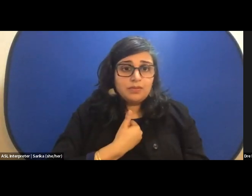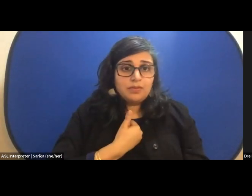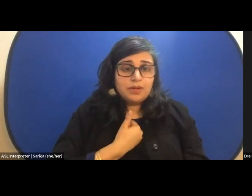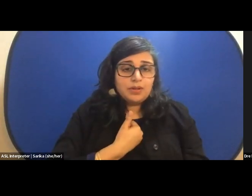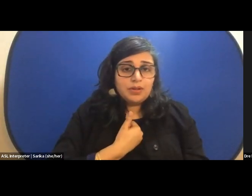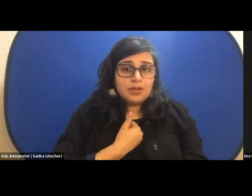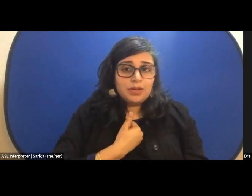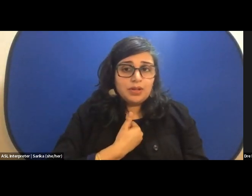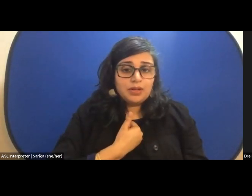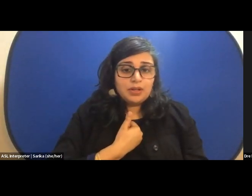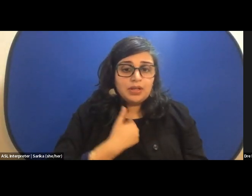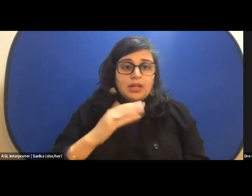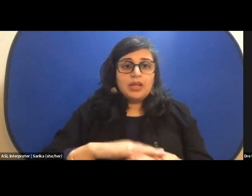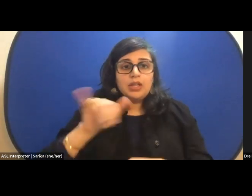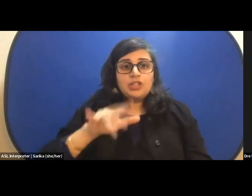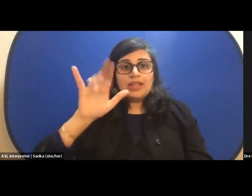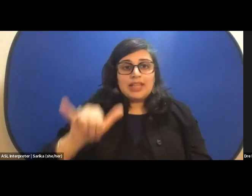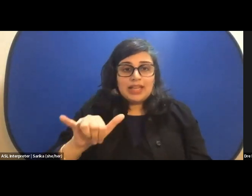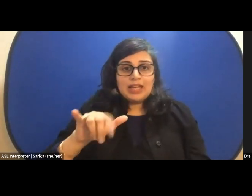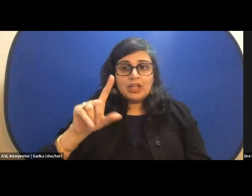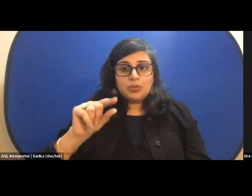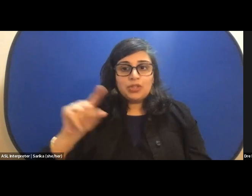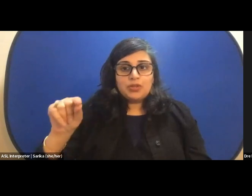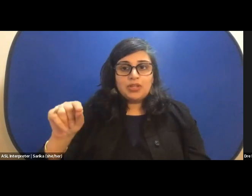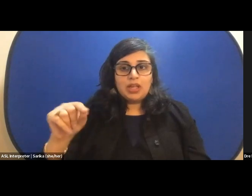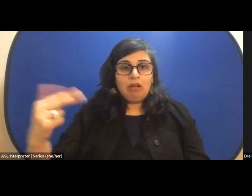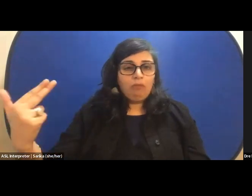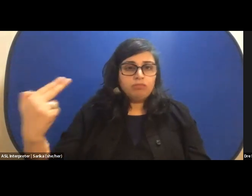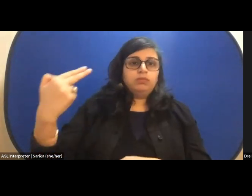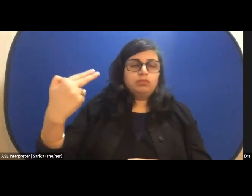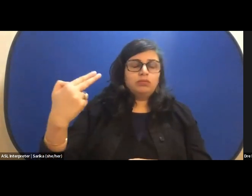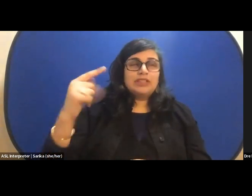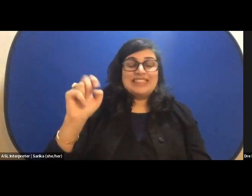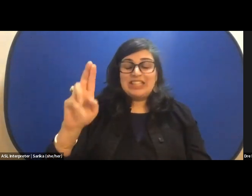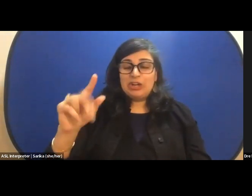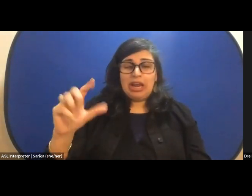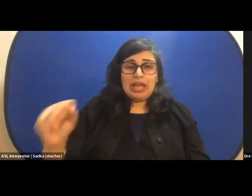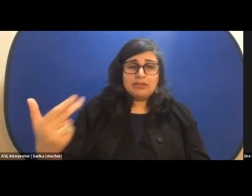with a lot of different people and